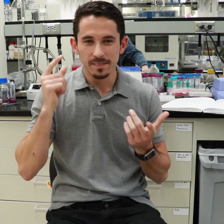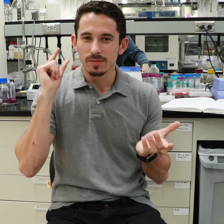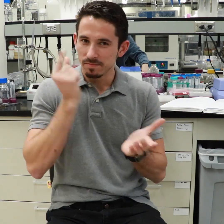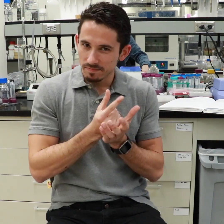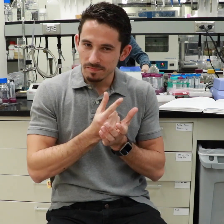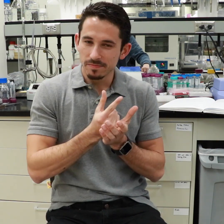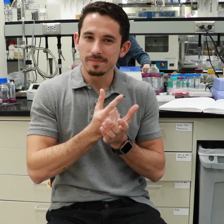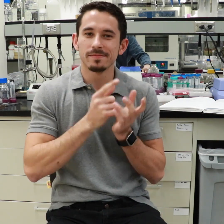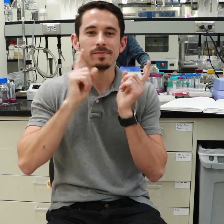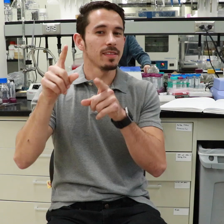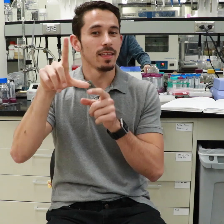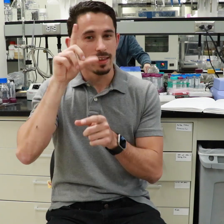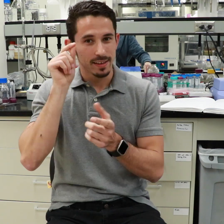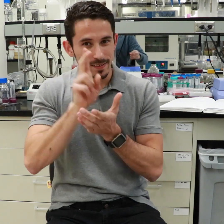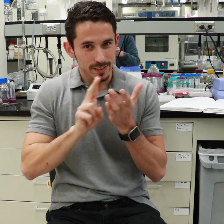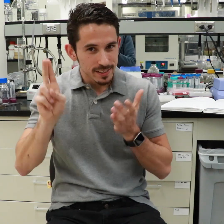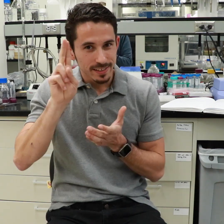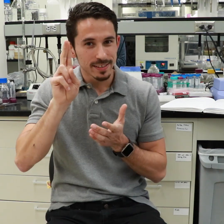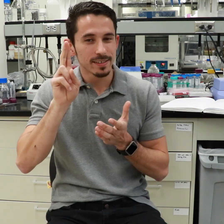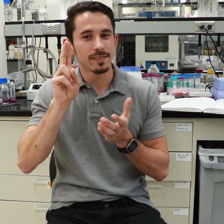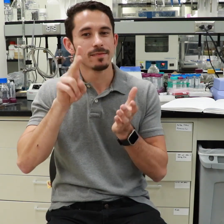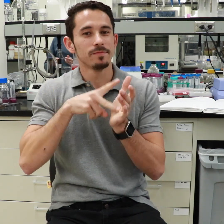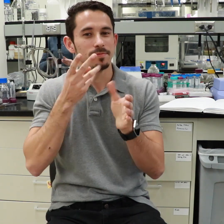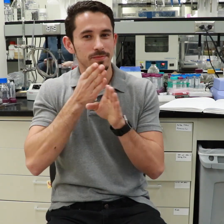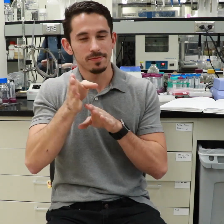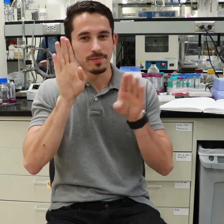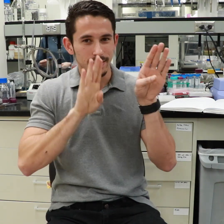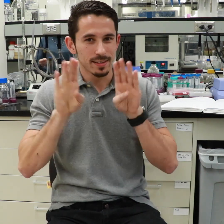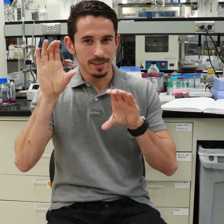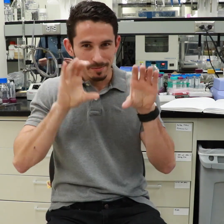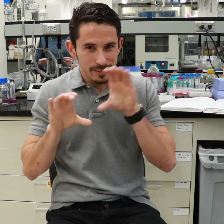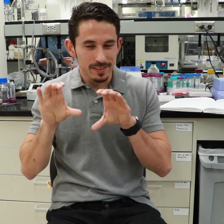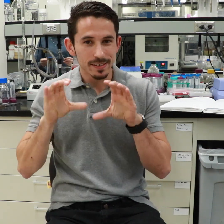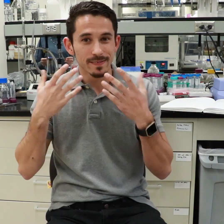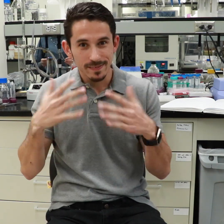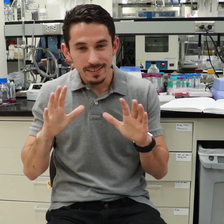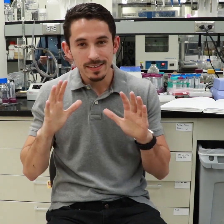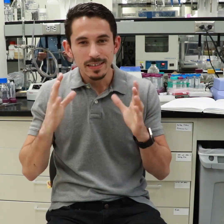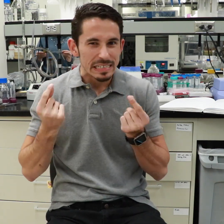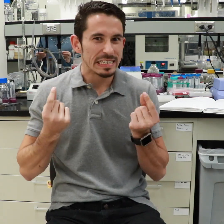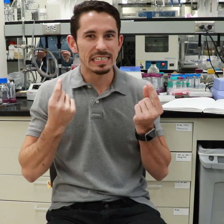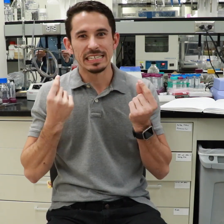After I graduated, I went to Gallaudet University and double majored in Biology and Chemistry. Once I finished that, I wasn’t sure what to do.